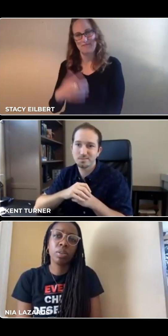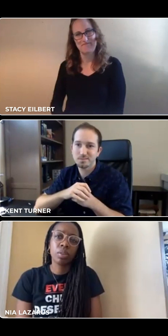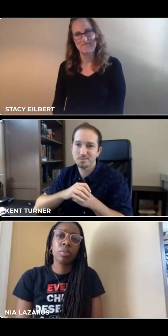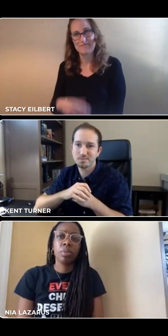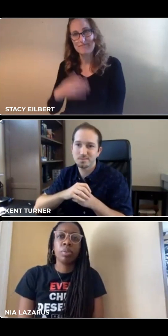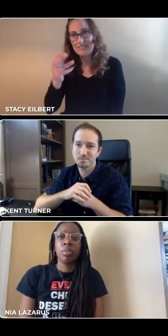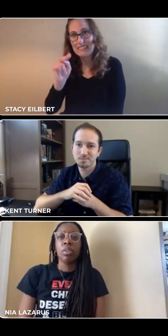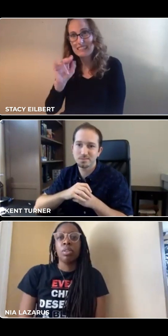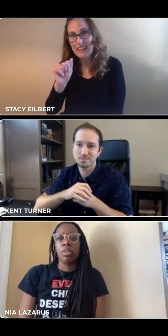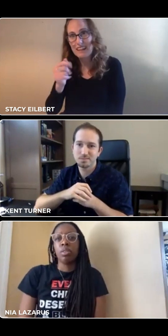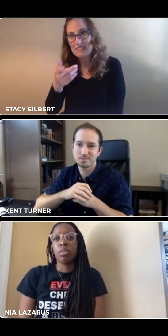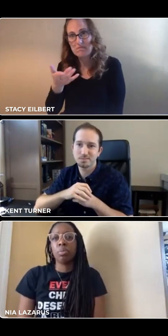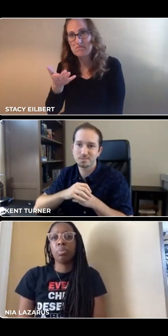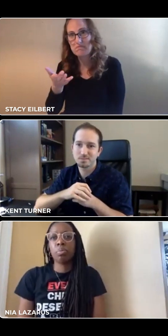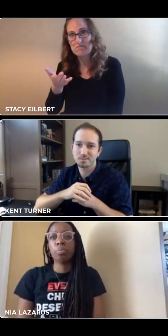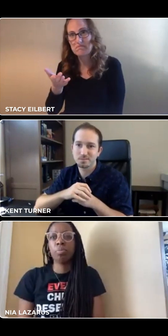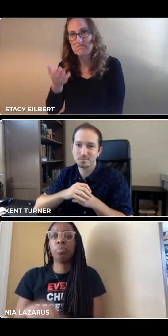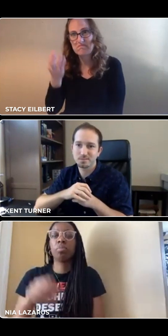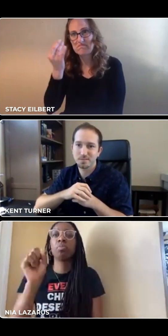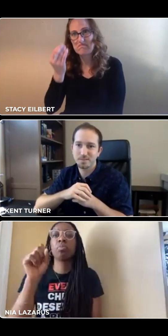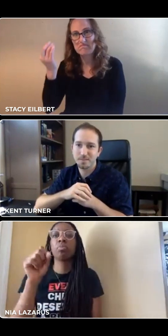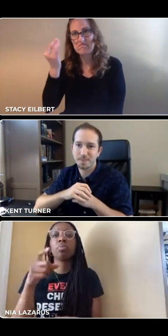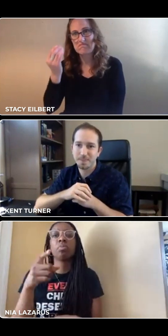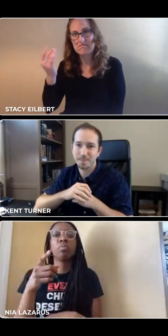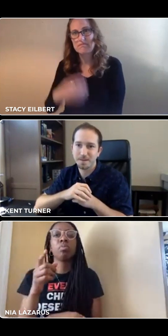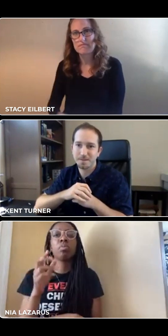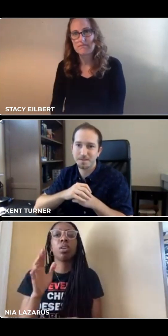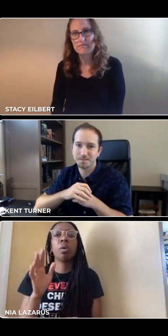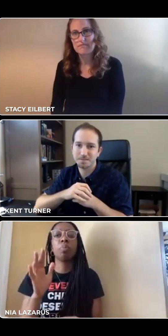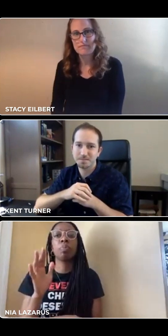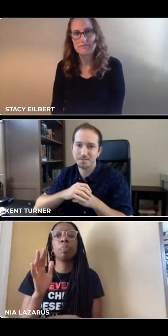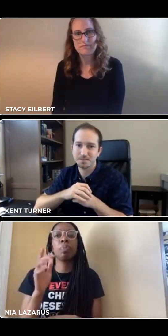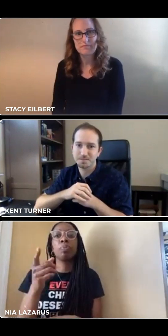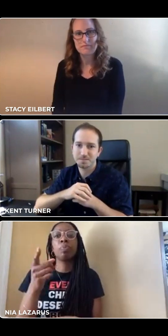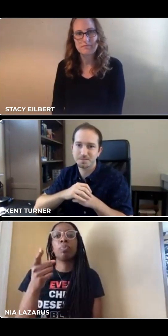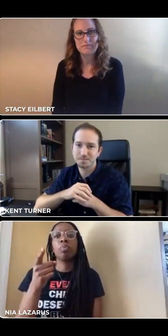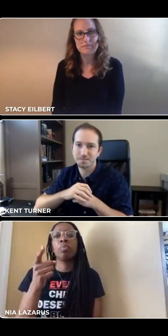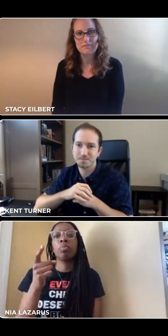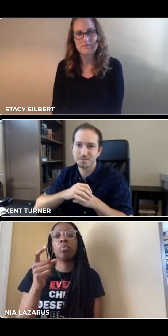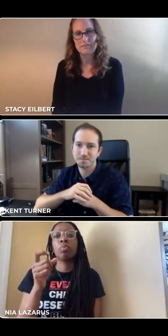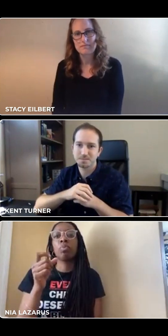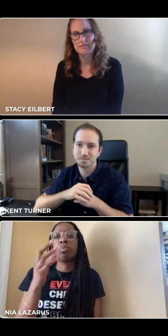a deferral for the following year. Yes. Nia?